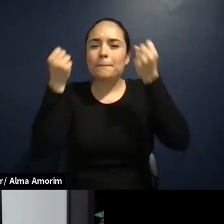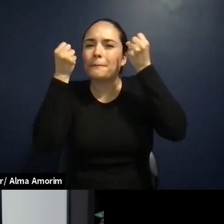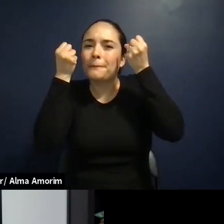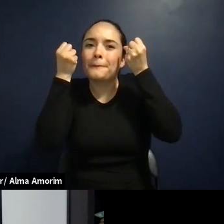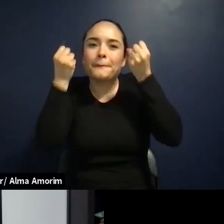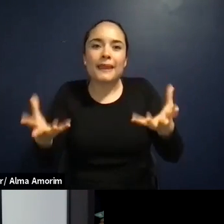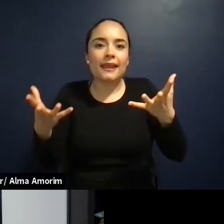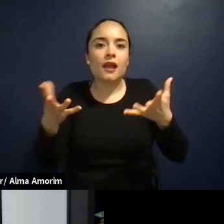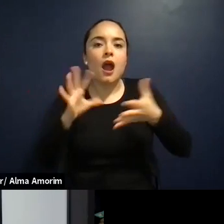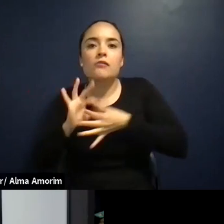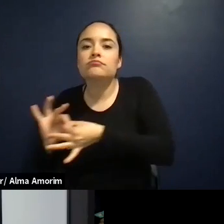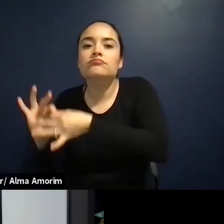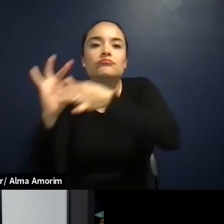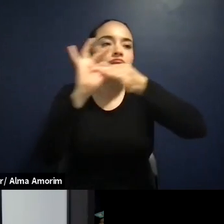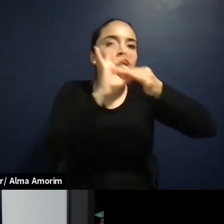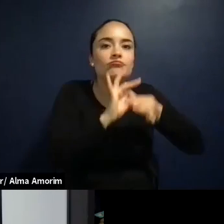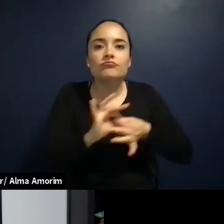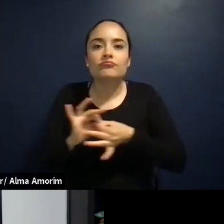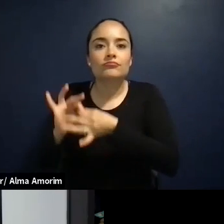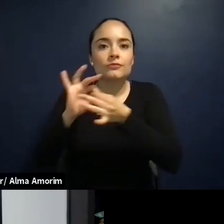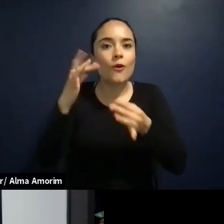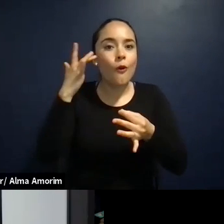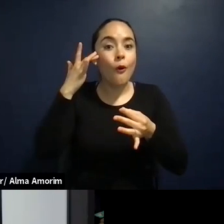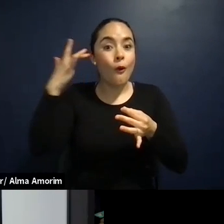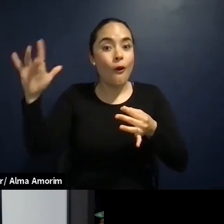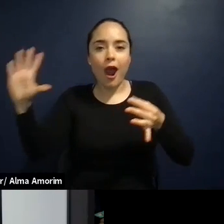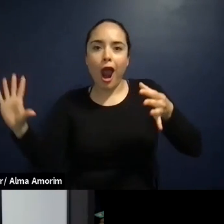The other question they had is why does the price of gold go up and down?